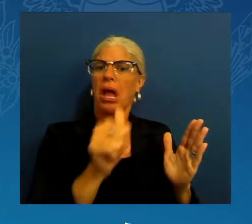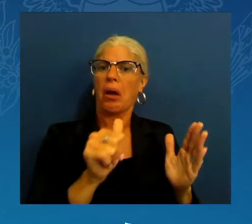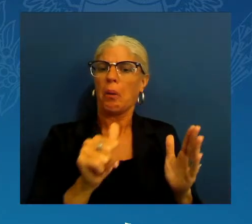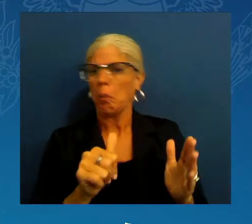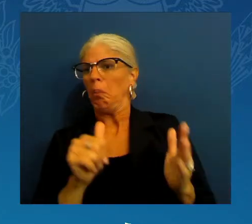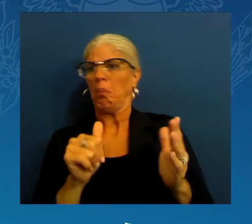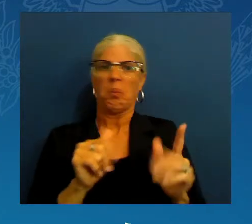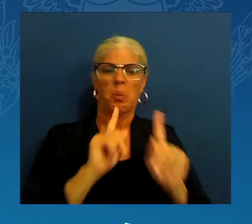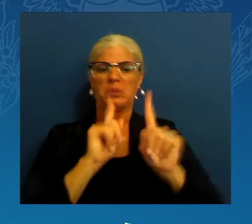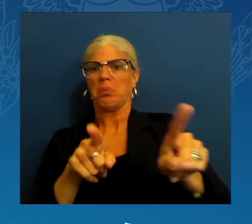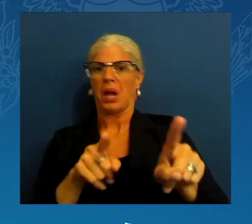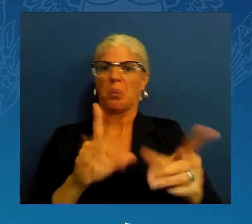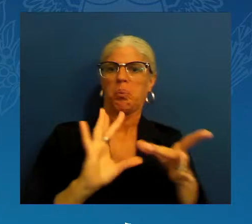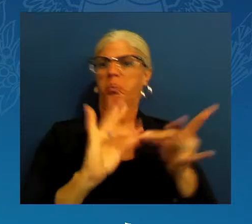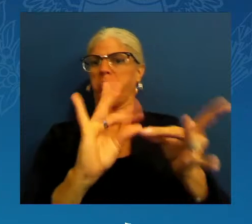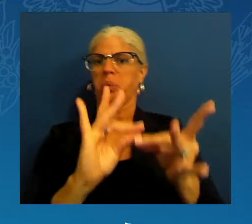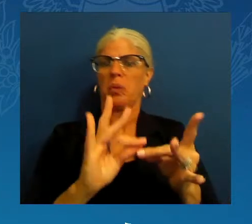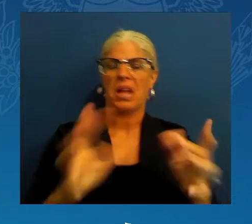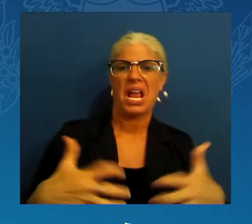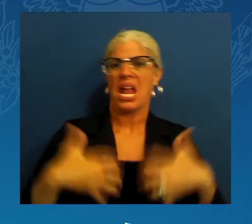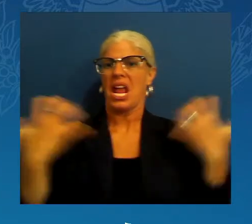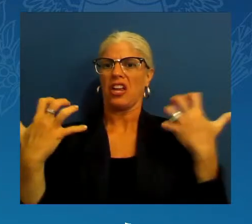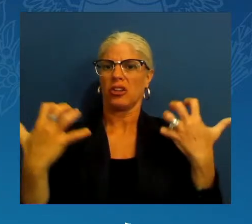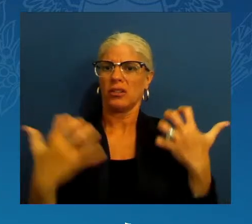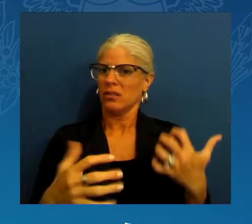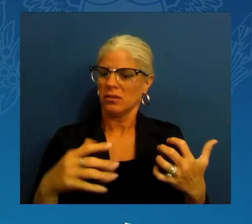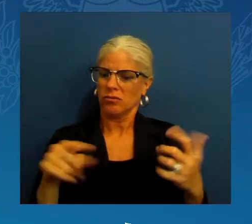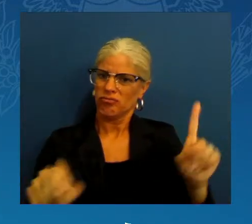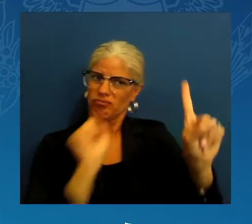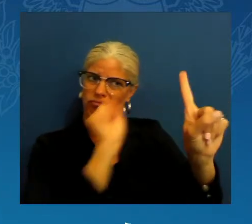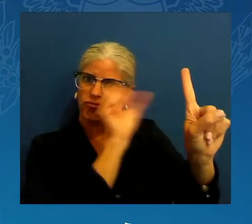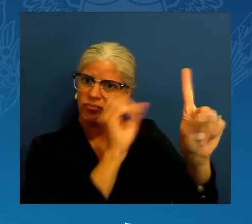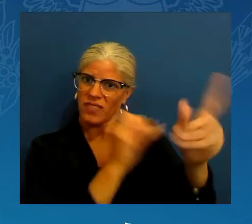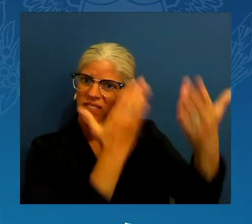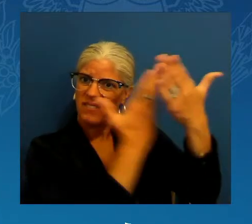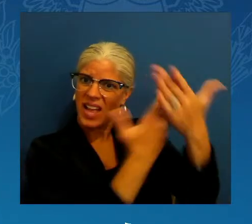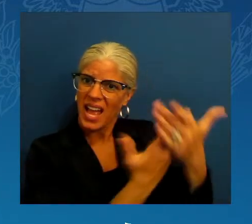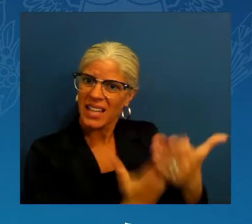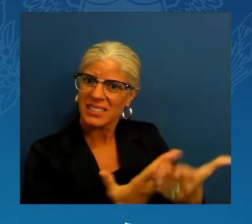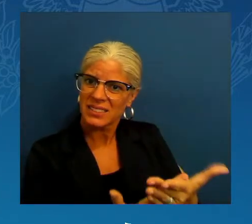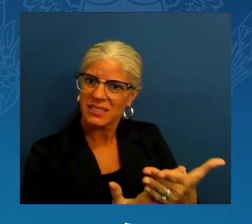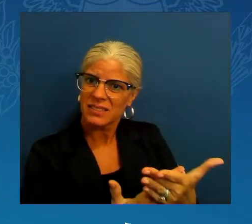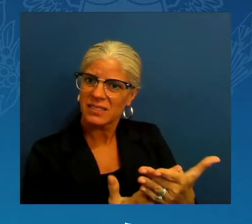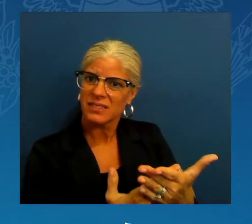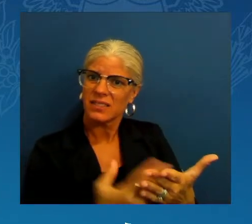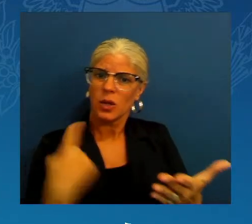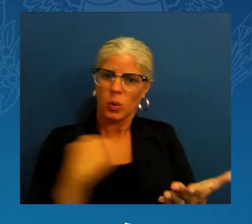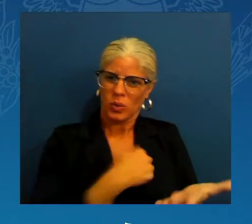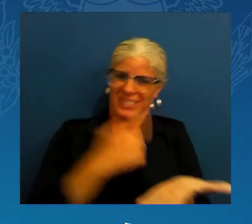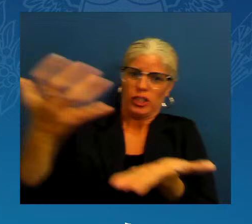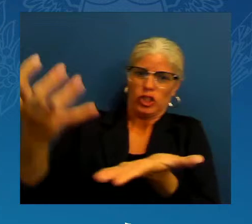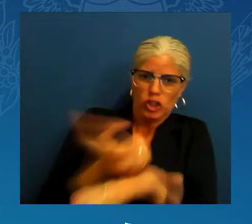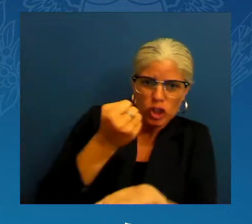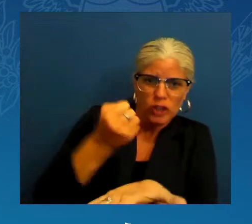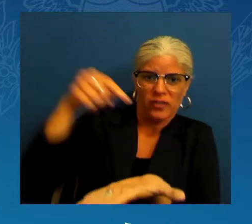We deserve a leader who understands that our differences do not divide us.